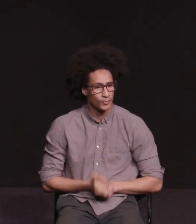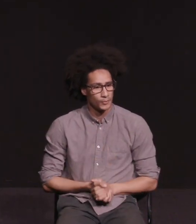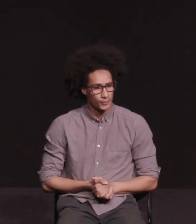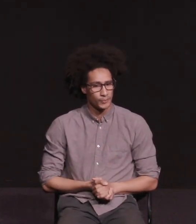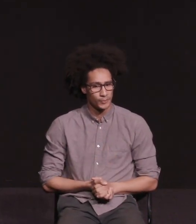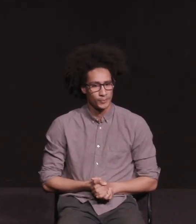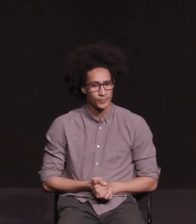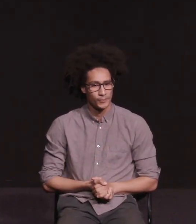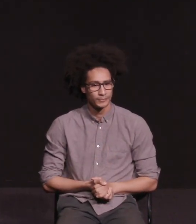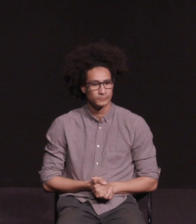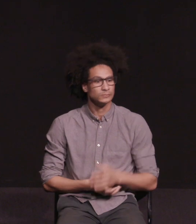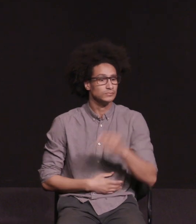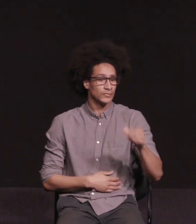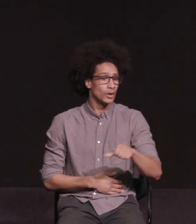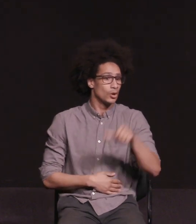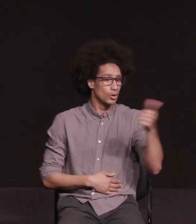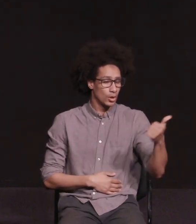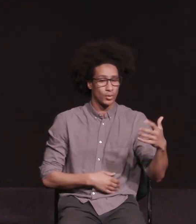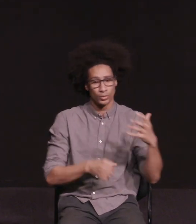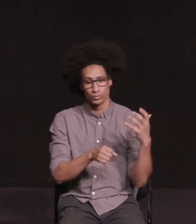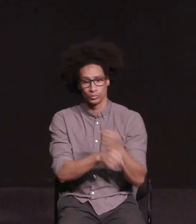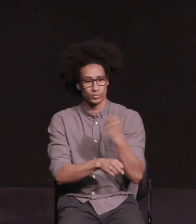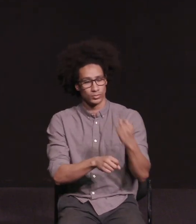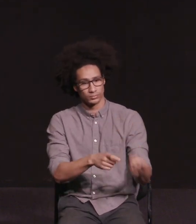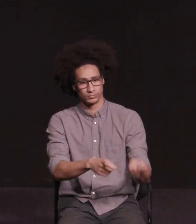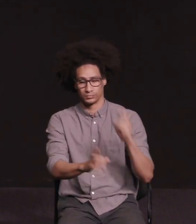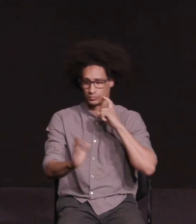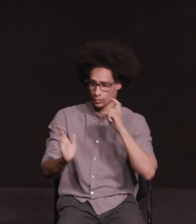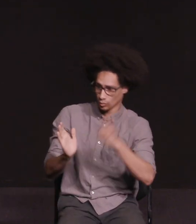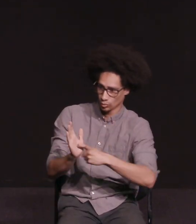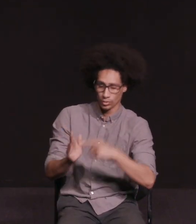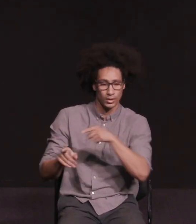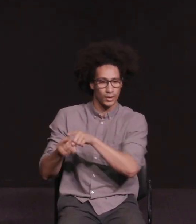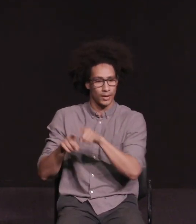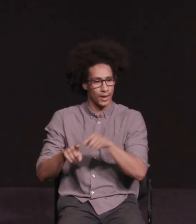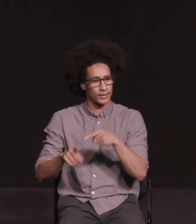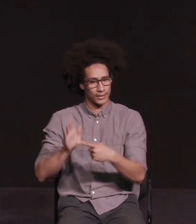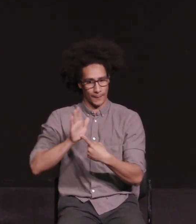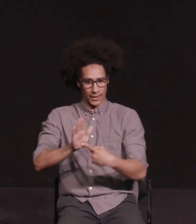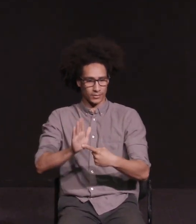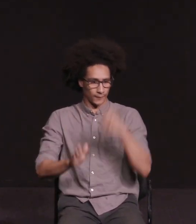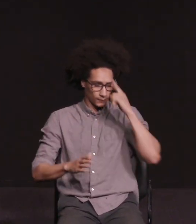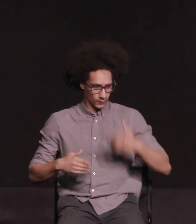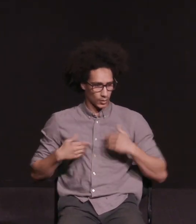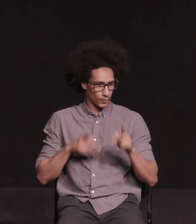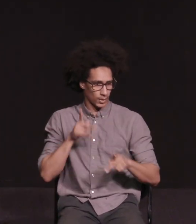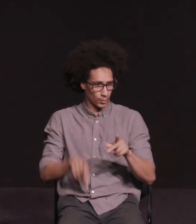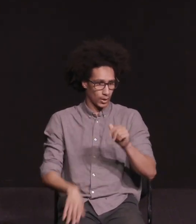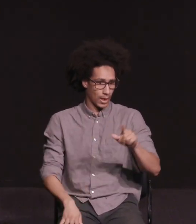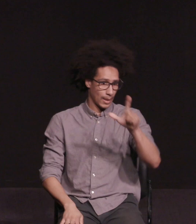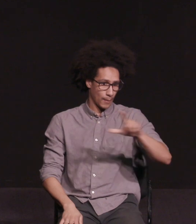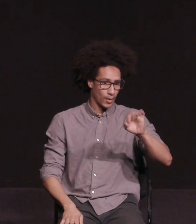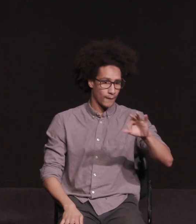major recognition with an appointment as Ambassador for Young People at the Library of Congress, becoming the